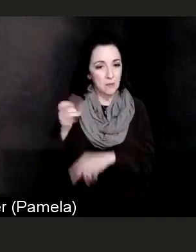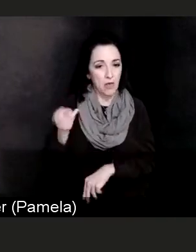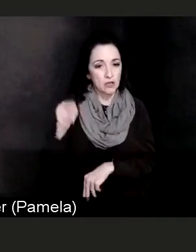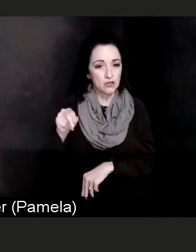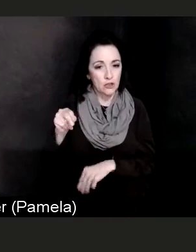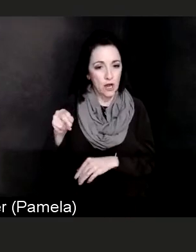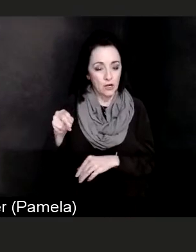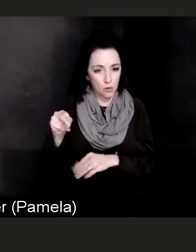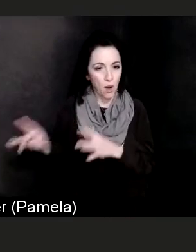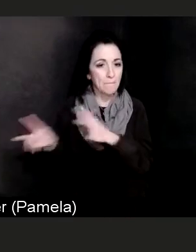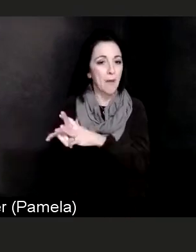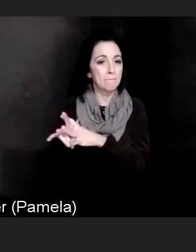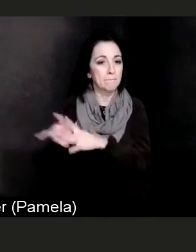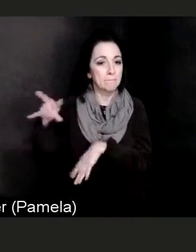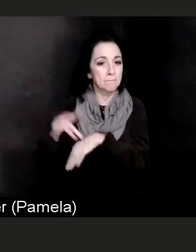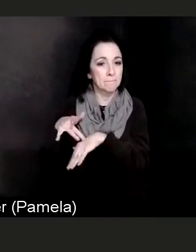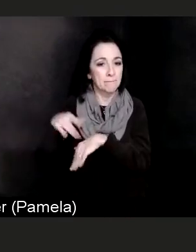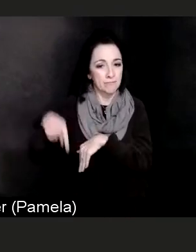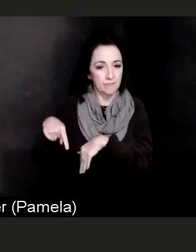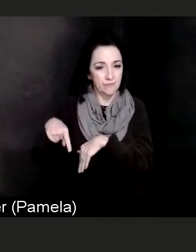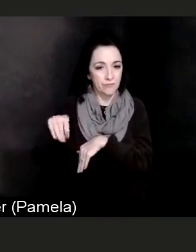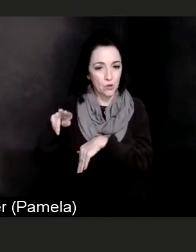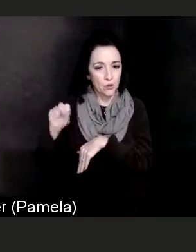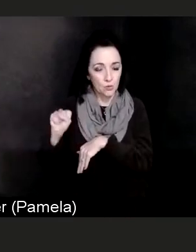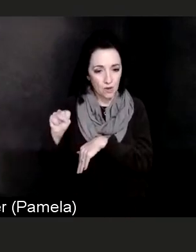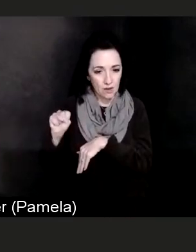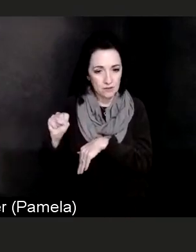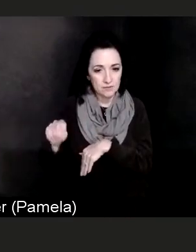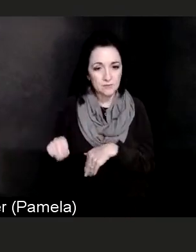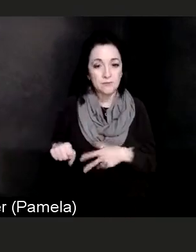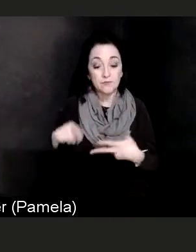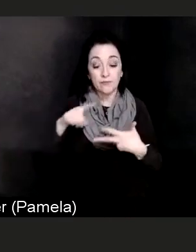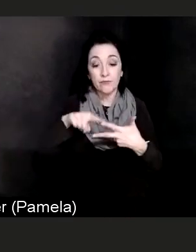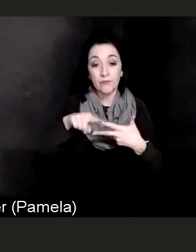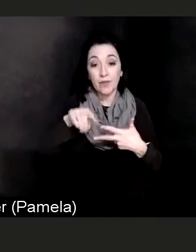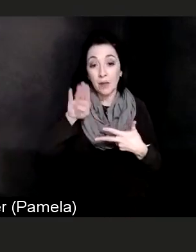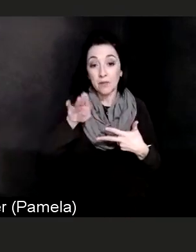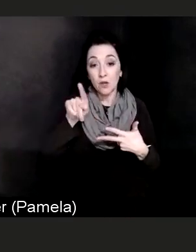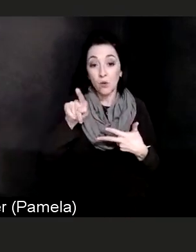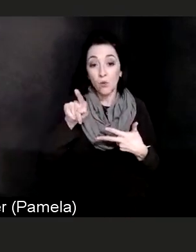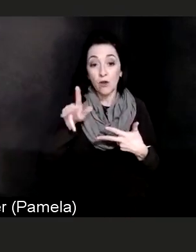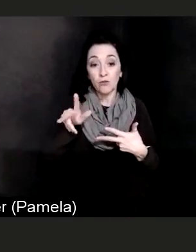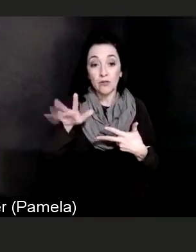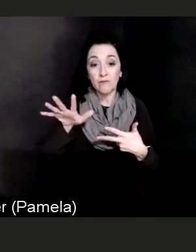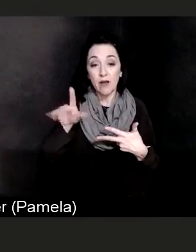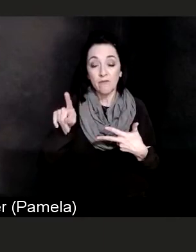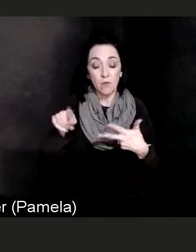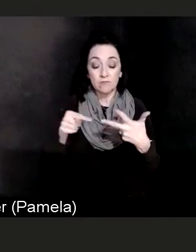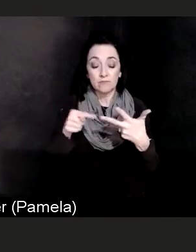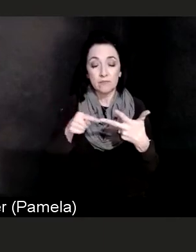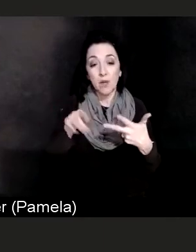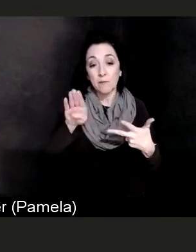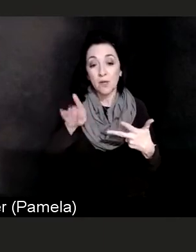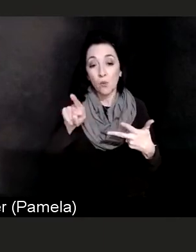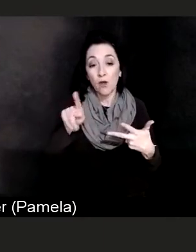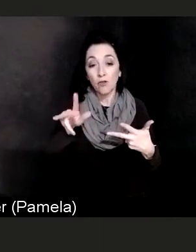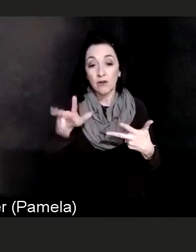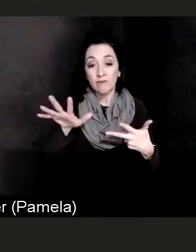This strain, which is B1351 appears to be somewhat similar to B117